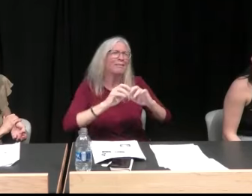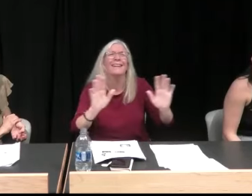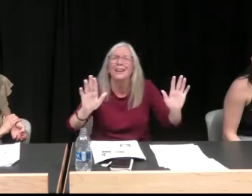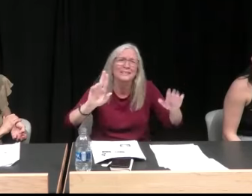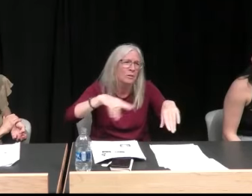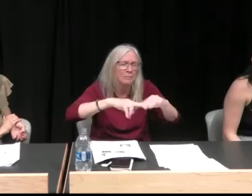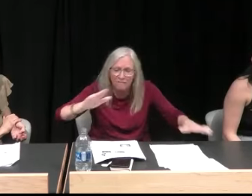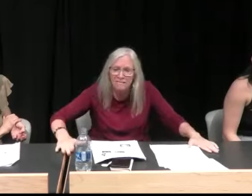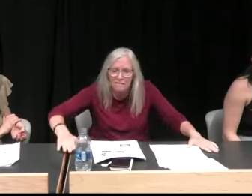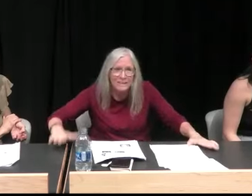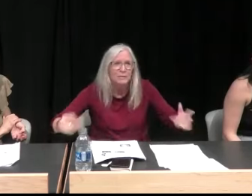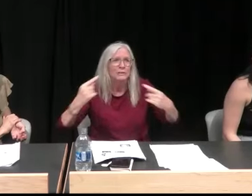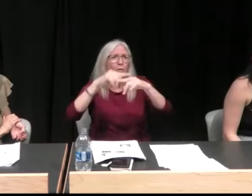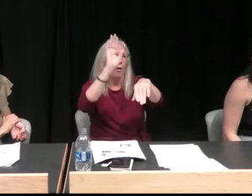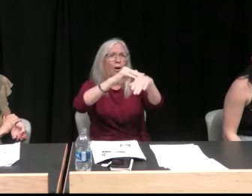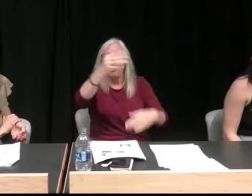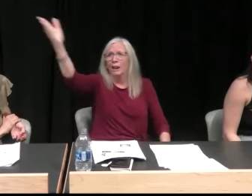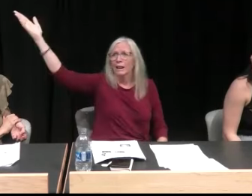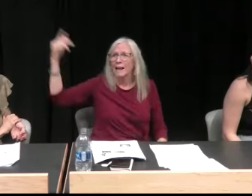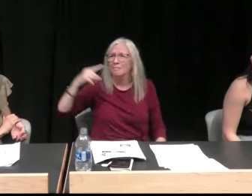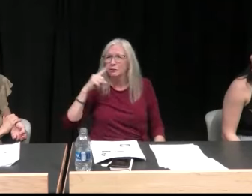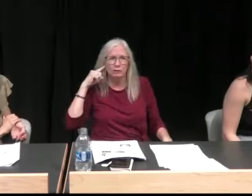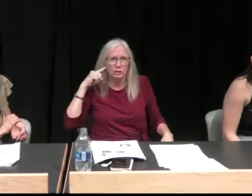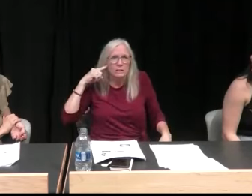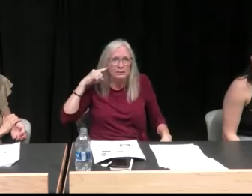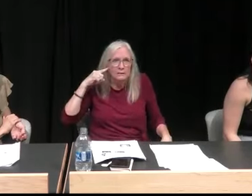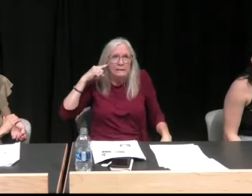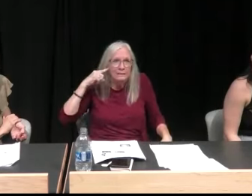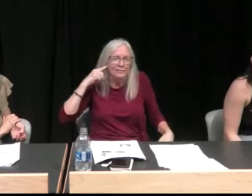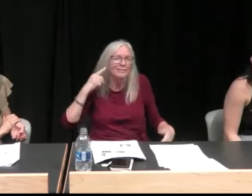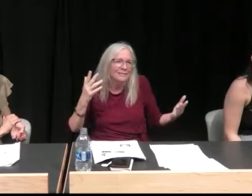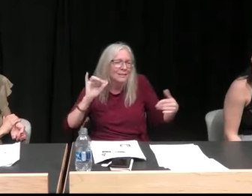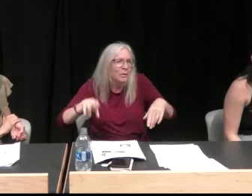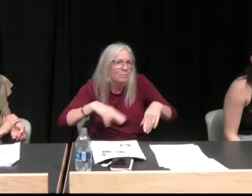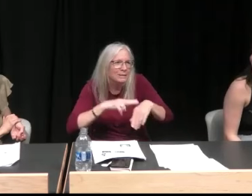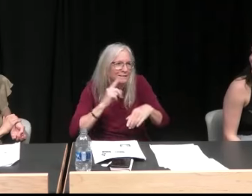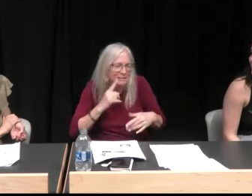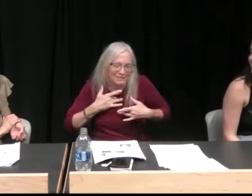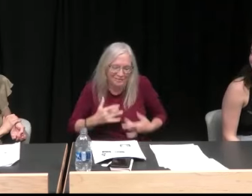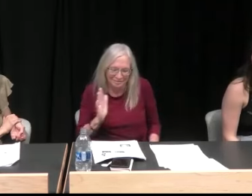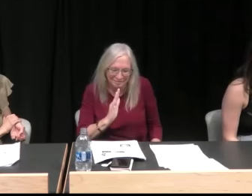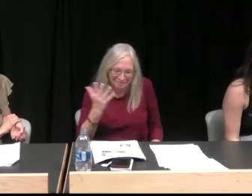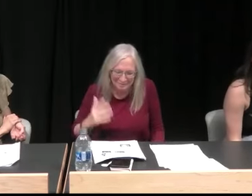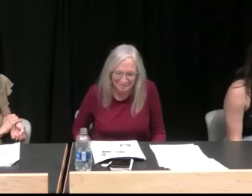to hearing people all that they're loud they got some personality issues but ways to get attention